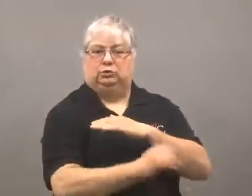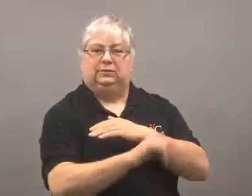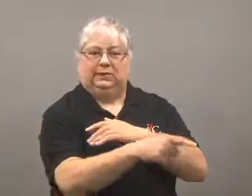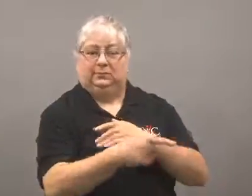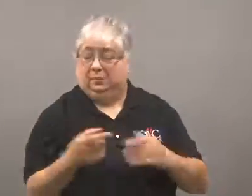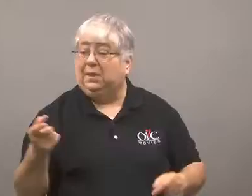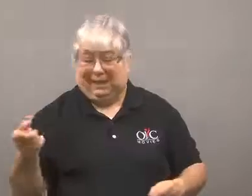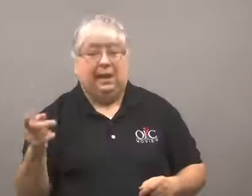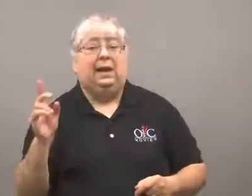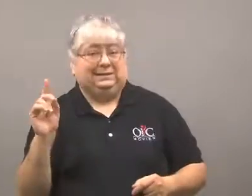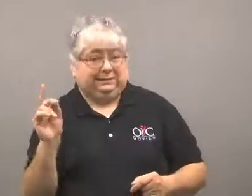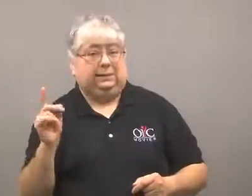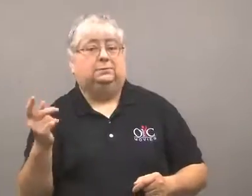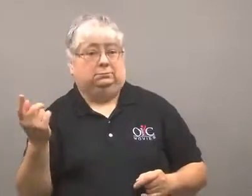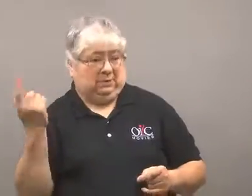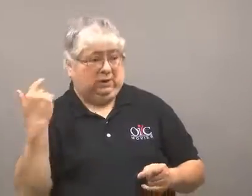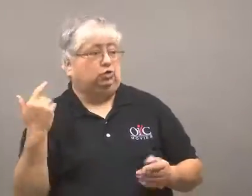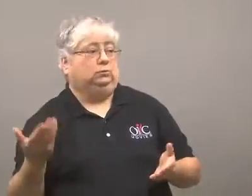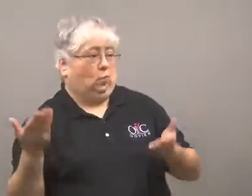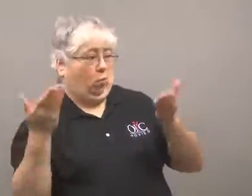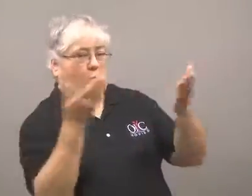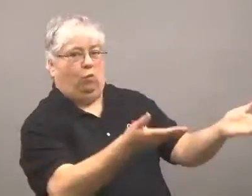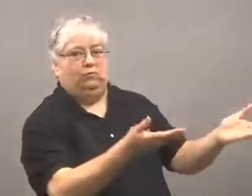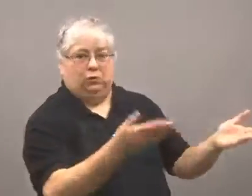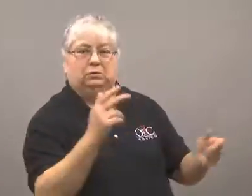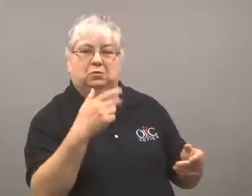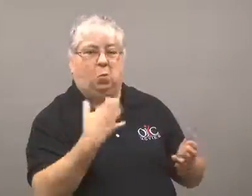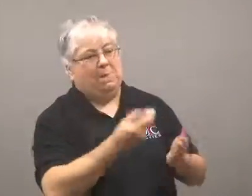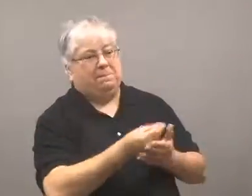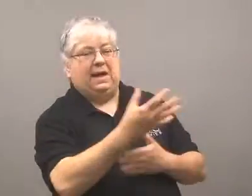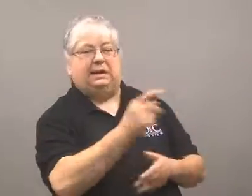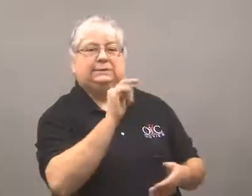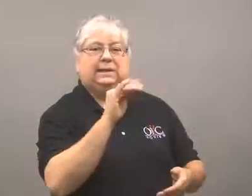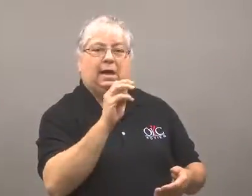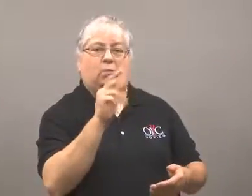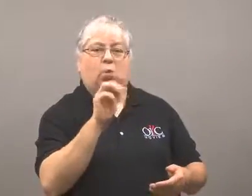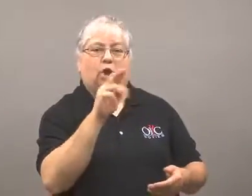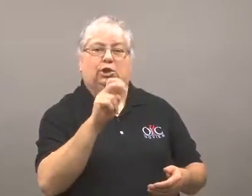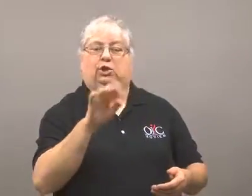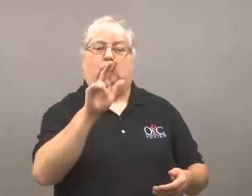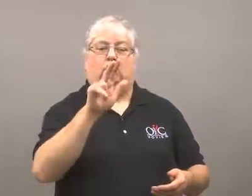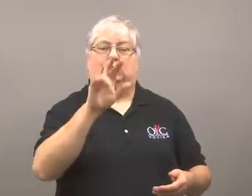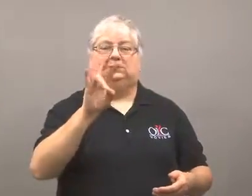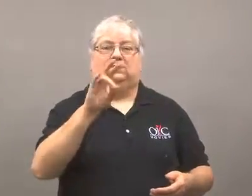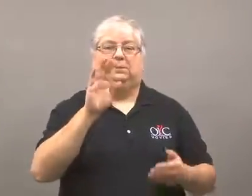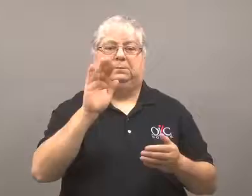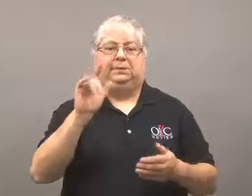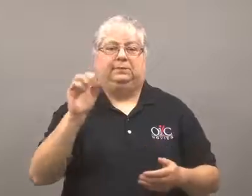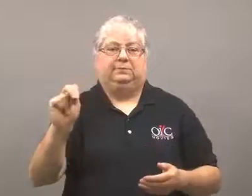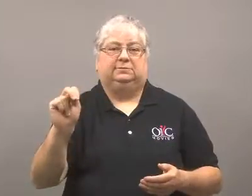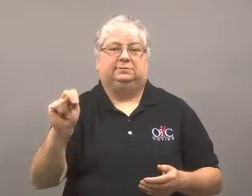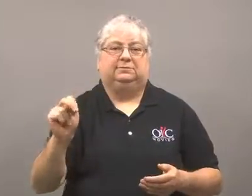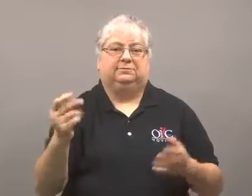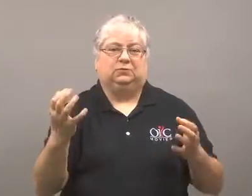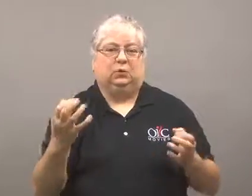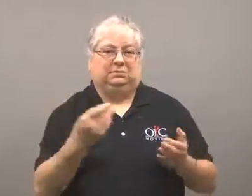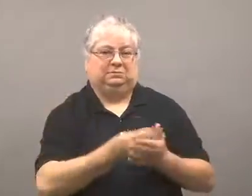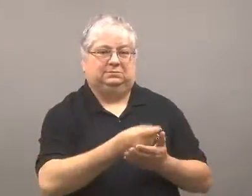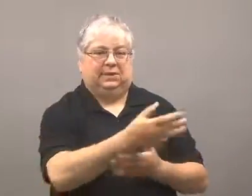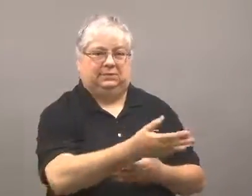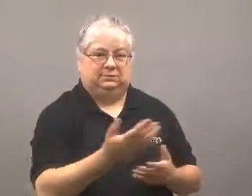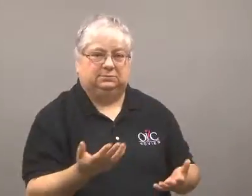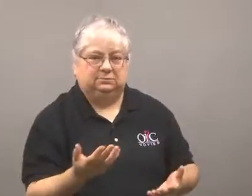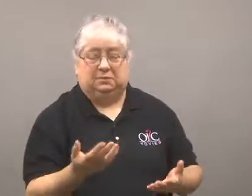He had made an offer of $37 billion for Time Warner last year.